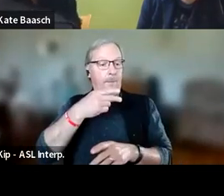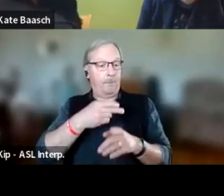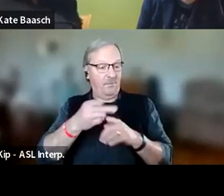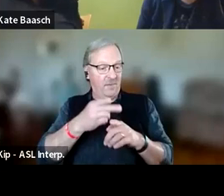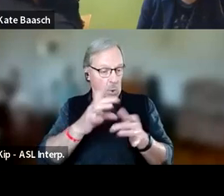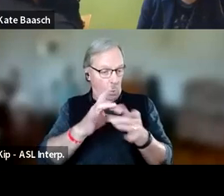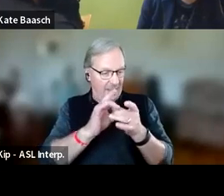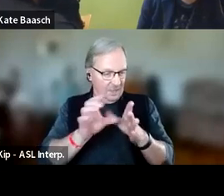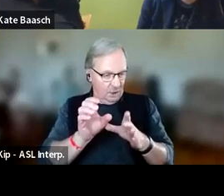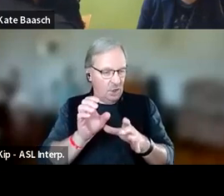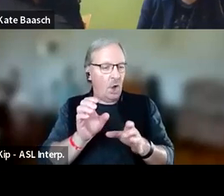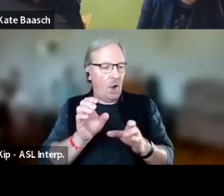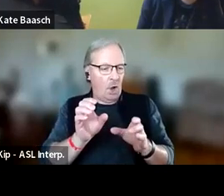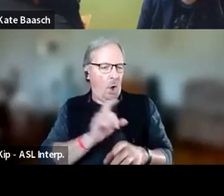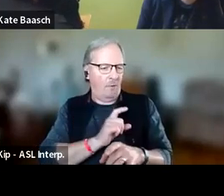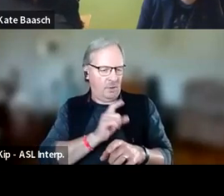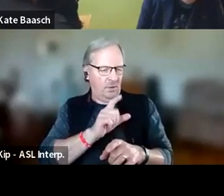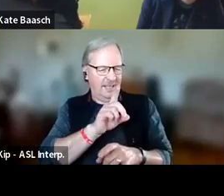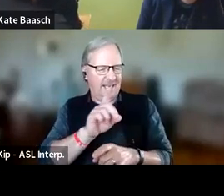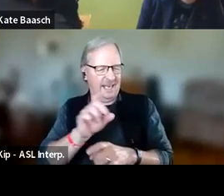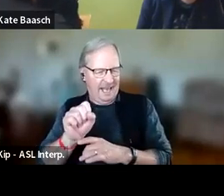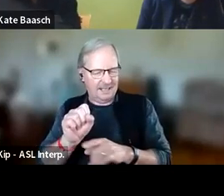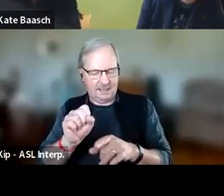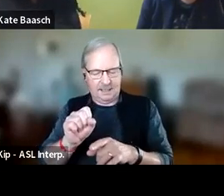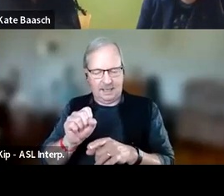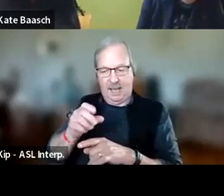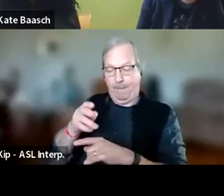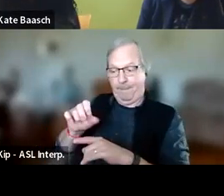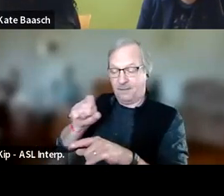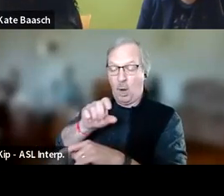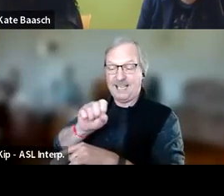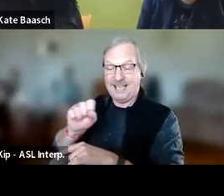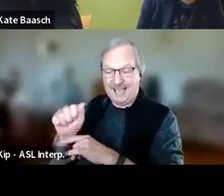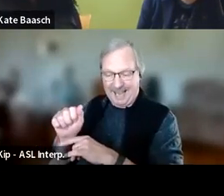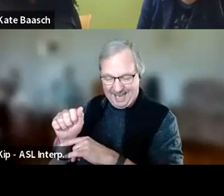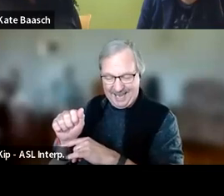and PAS or public affairs specialists for SSA and they're really easy to get